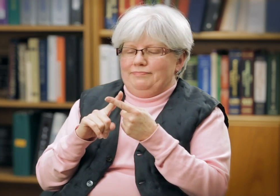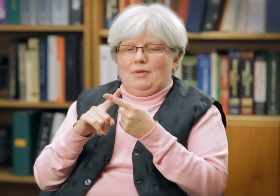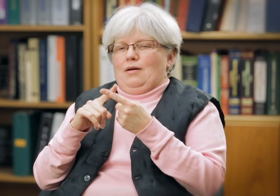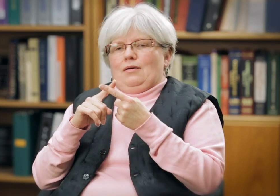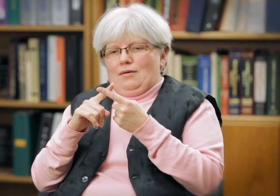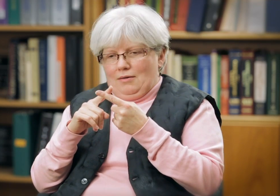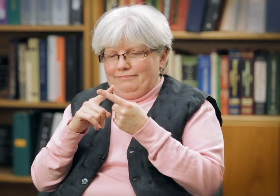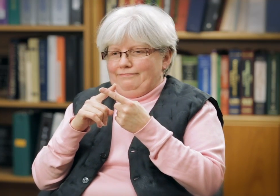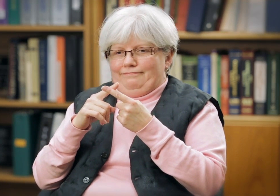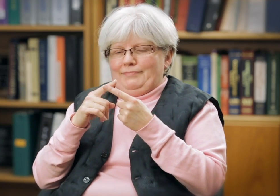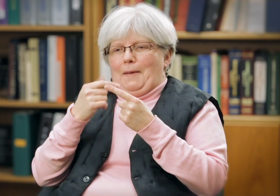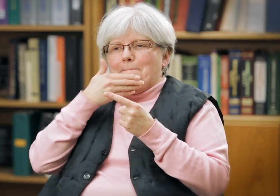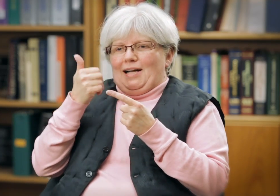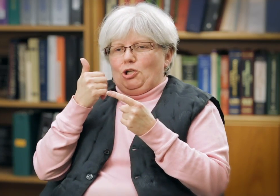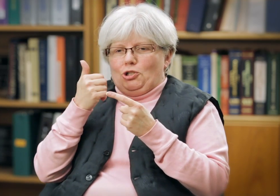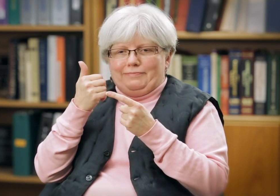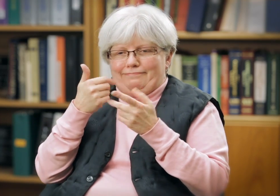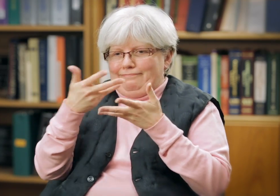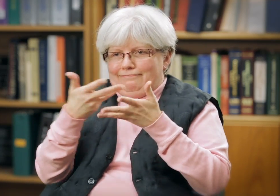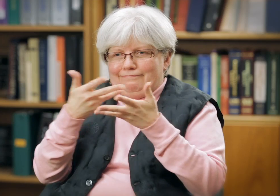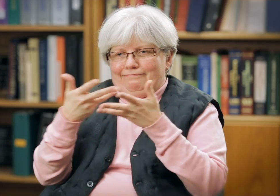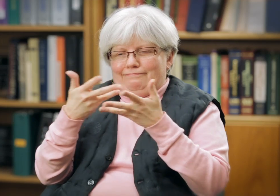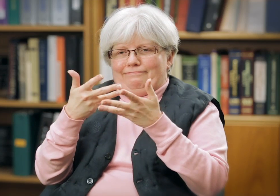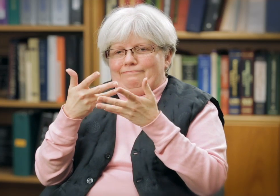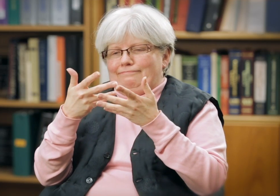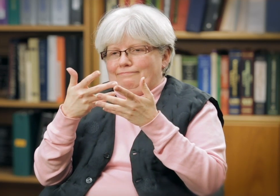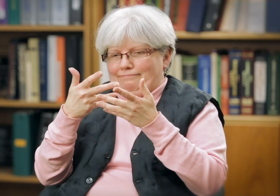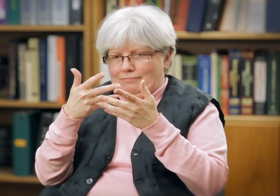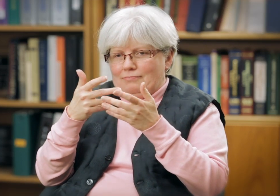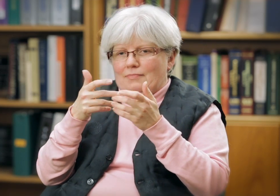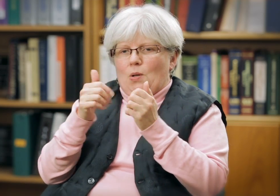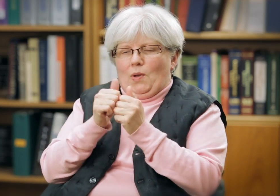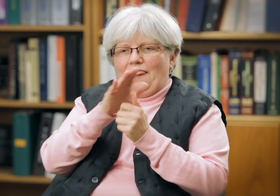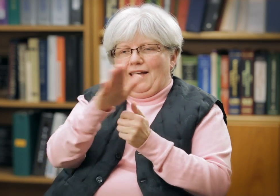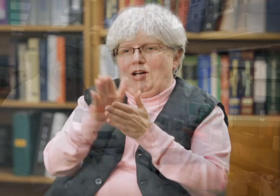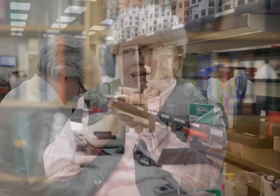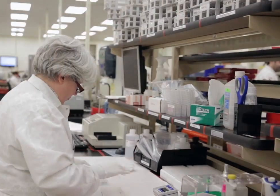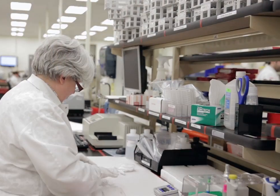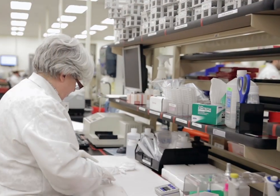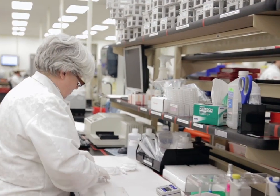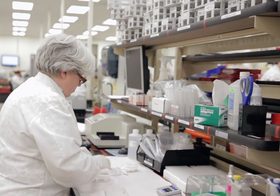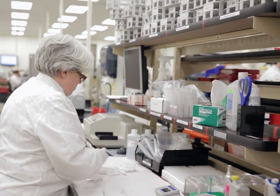one of silence to a better camaraderie. Communication is so important.